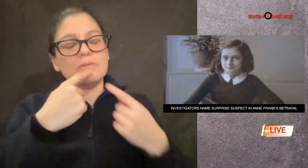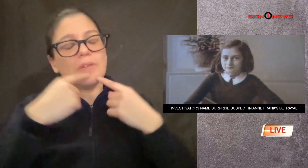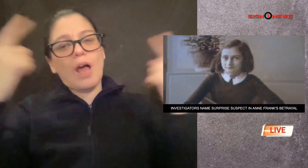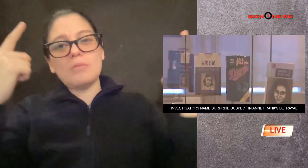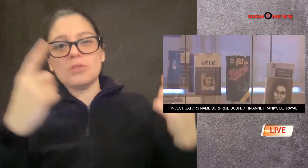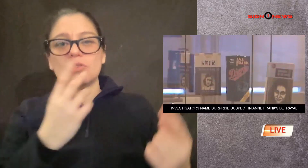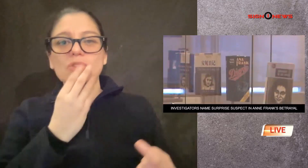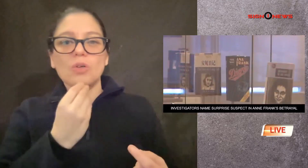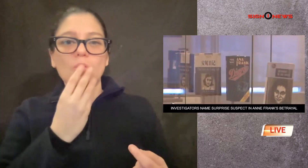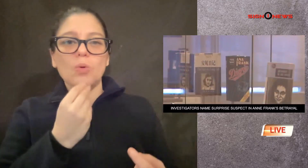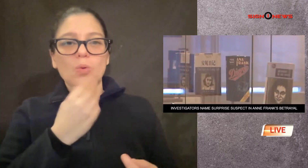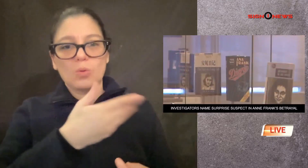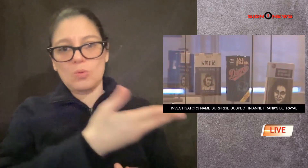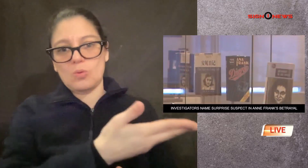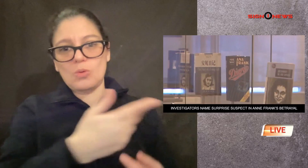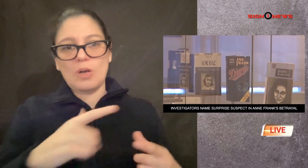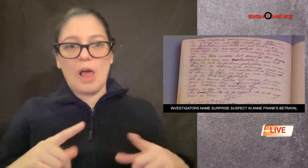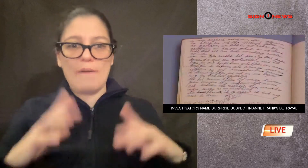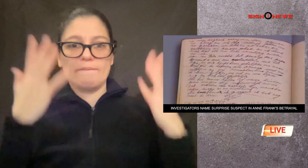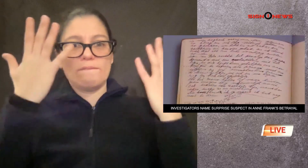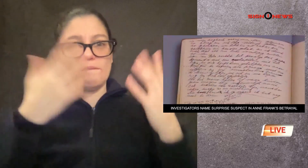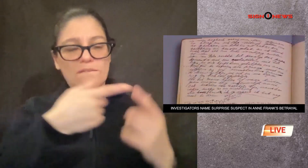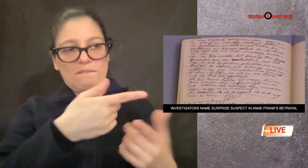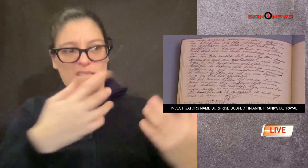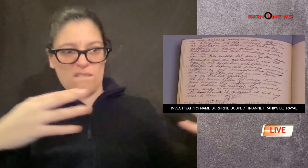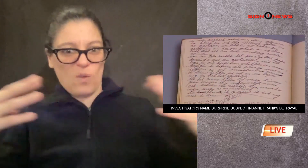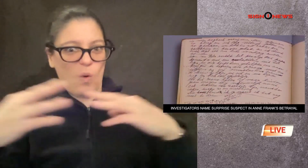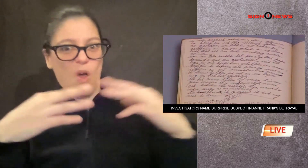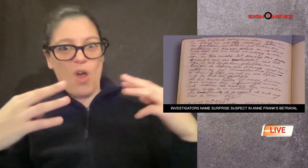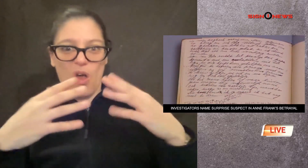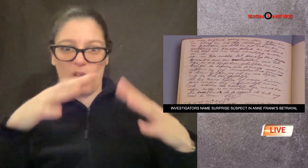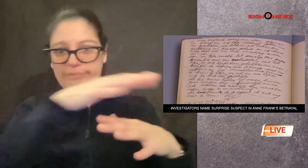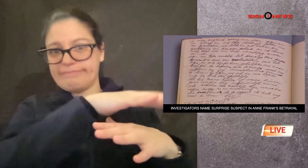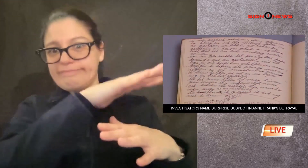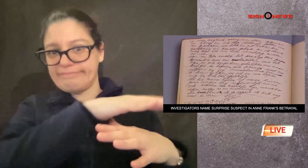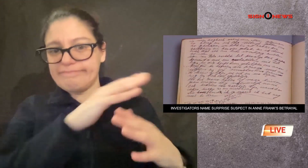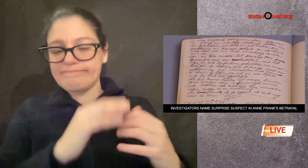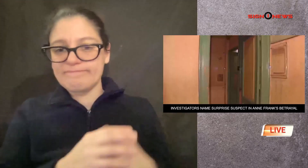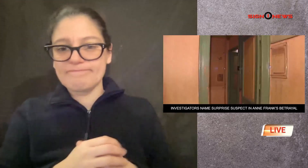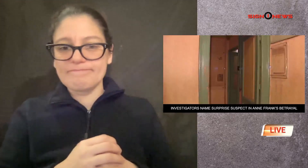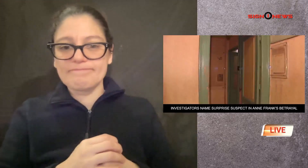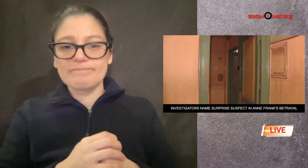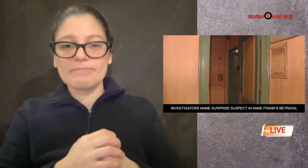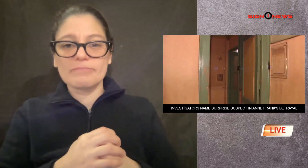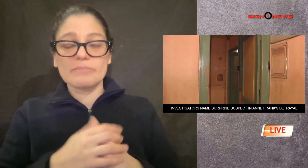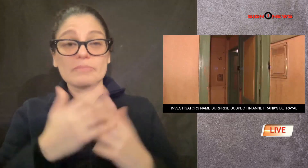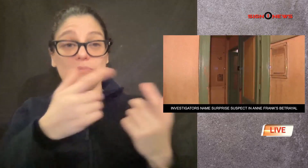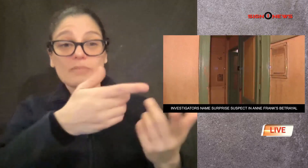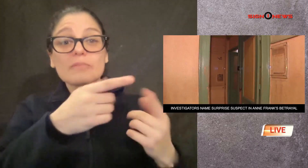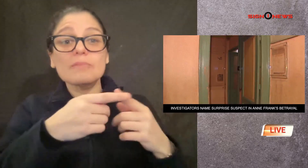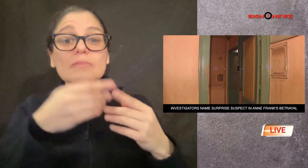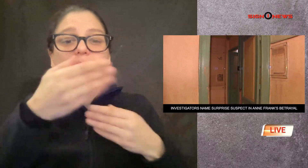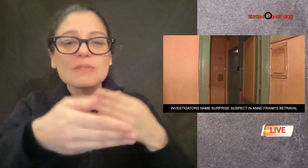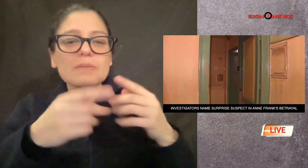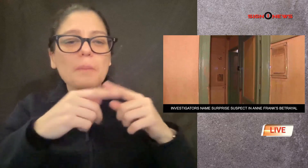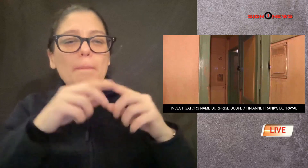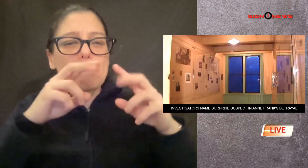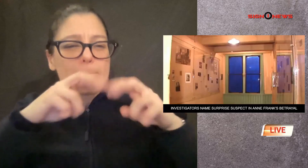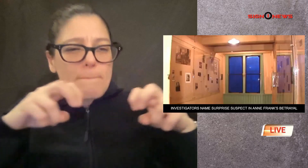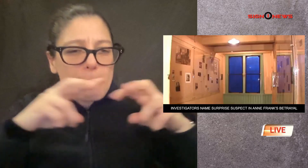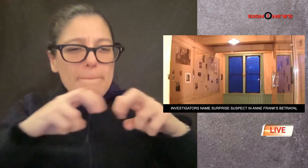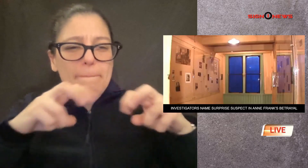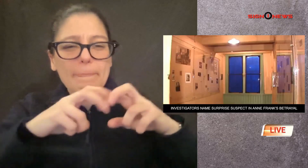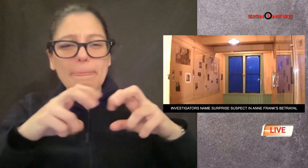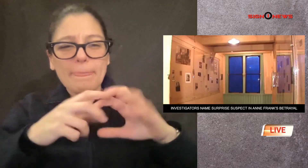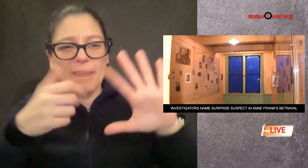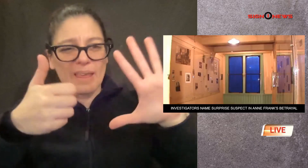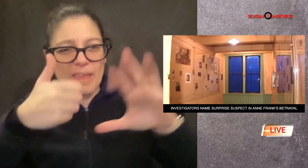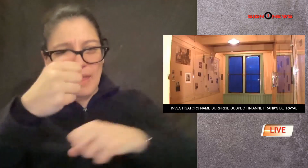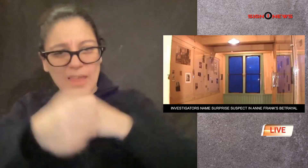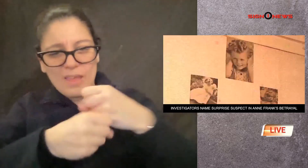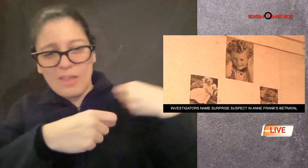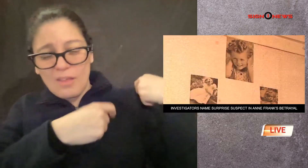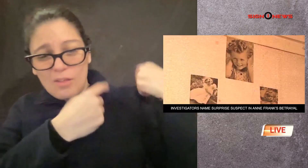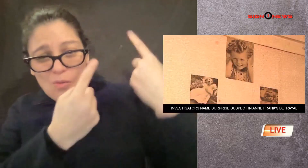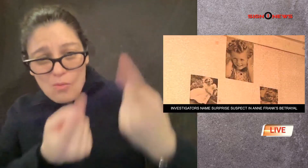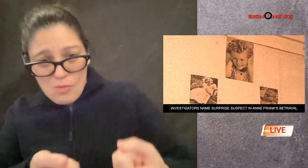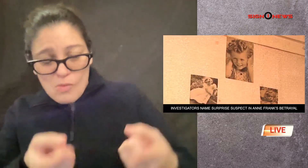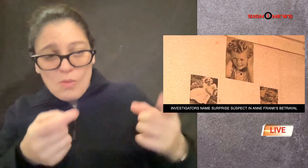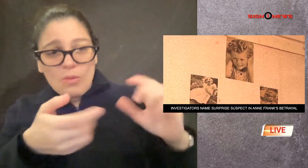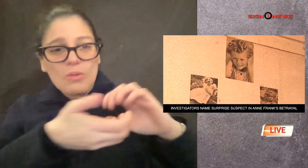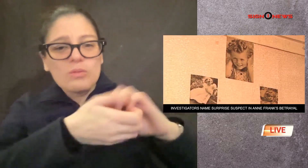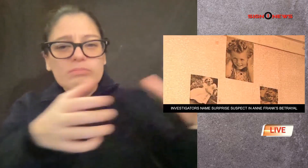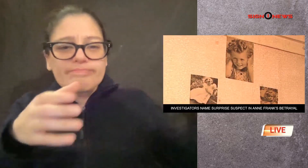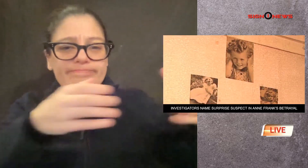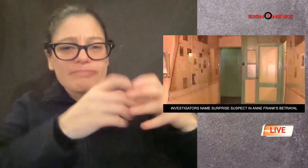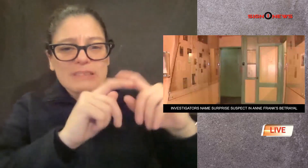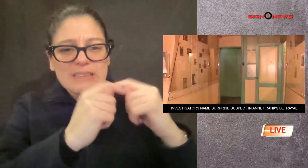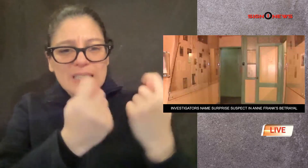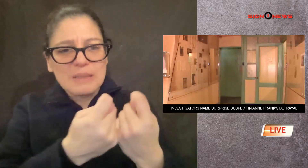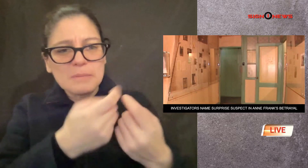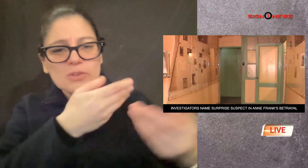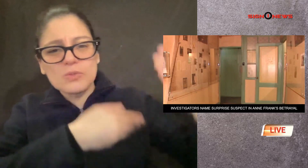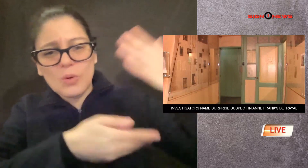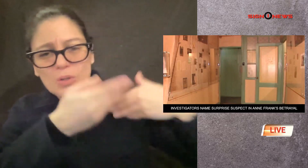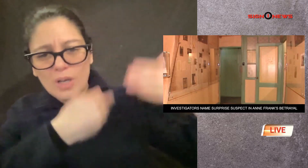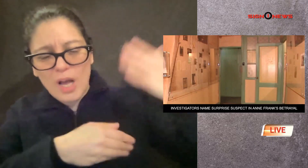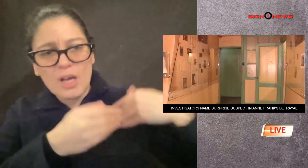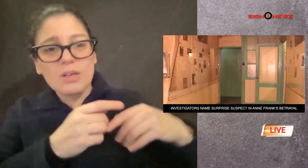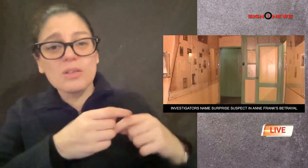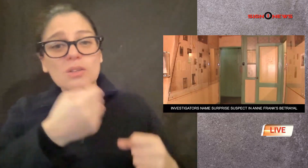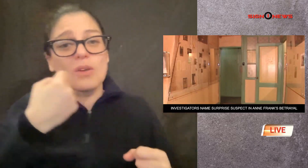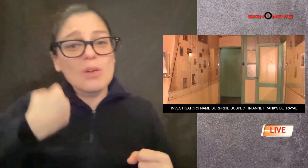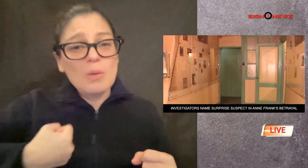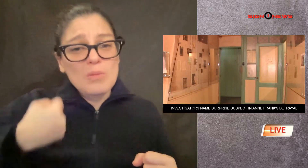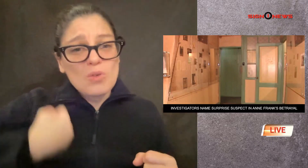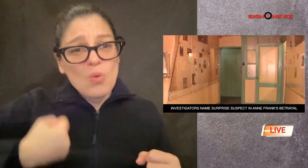is the most famous first-hand account of Jewish life during the war